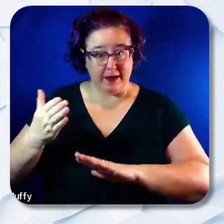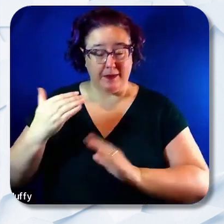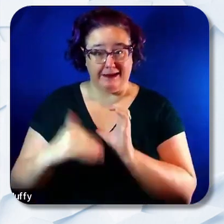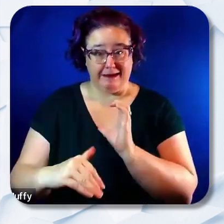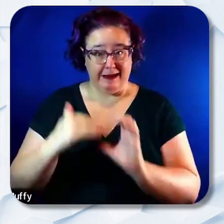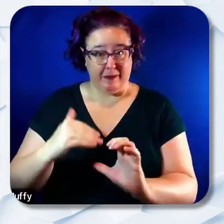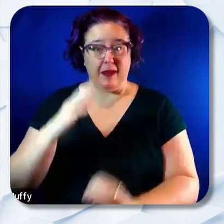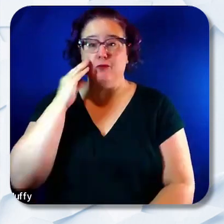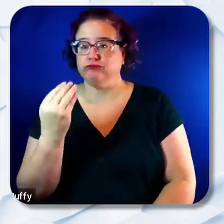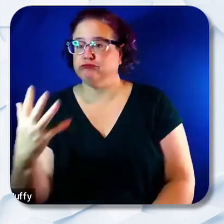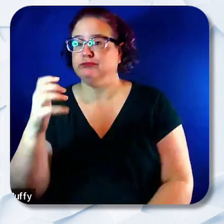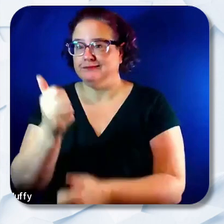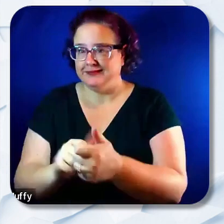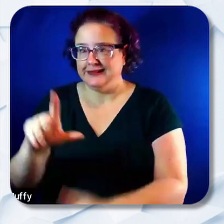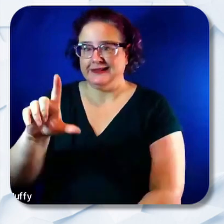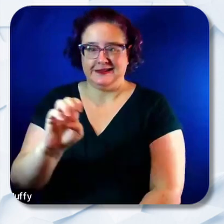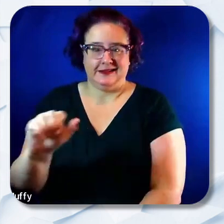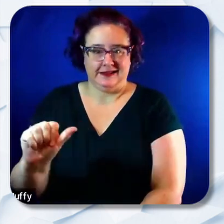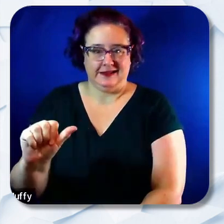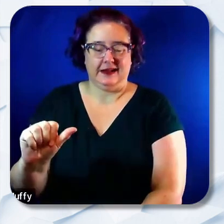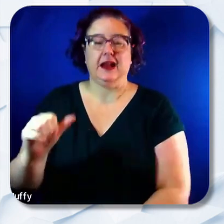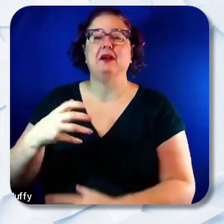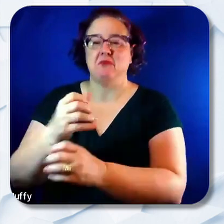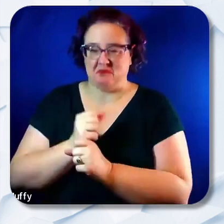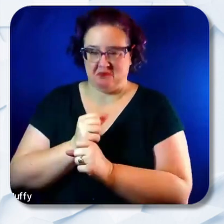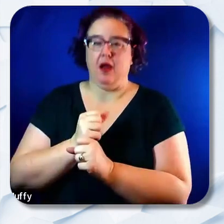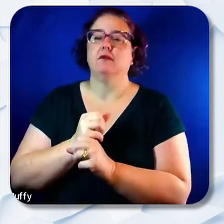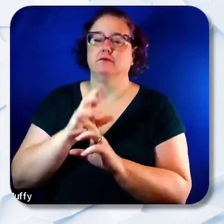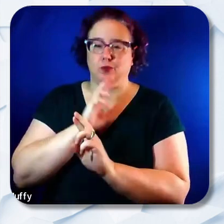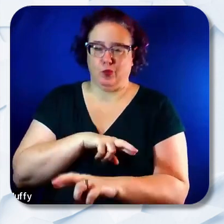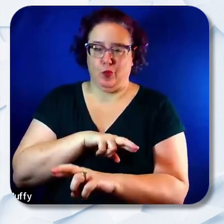LEA that their report has been received by the CDE.